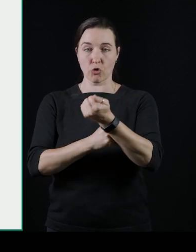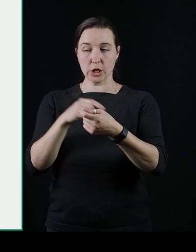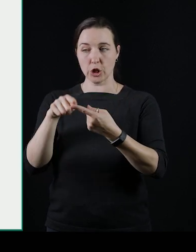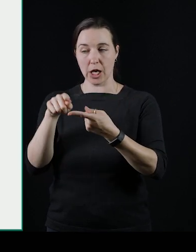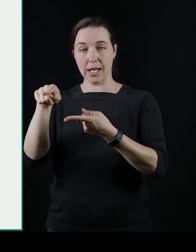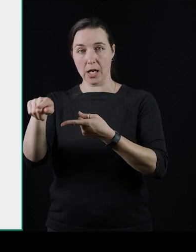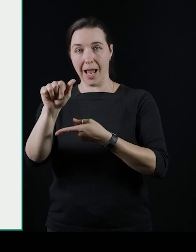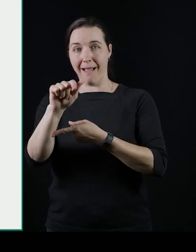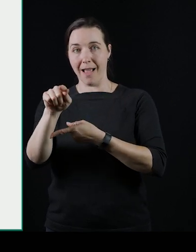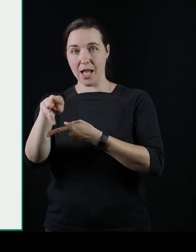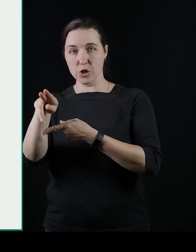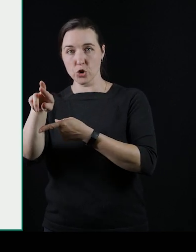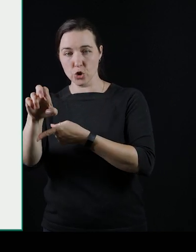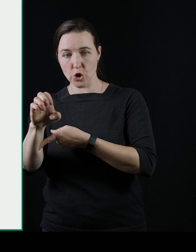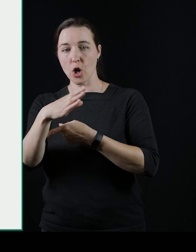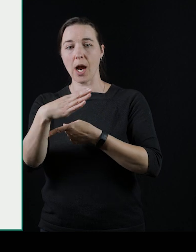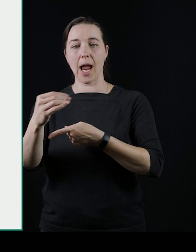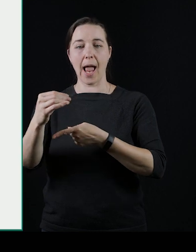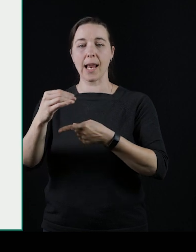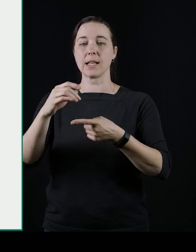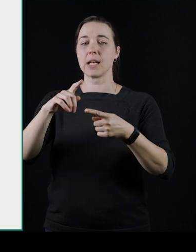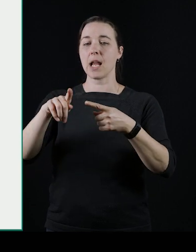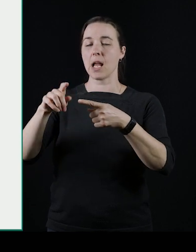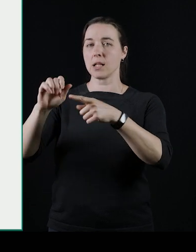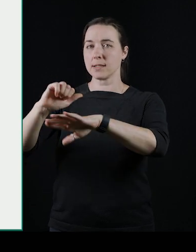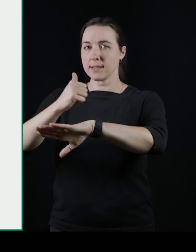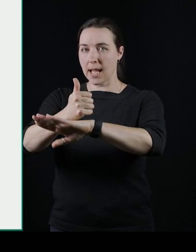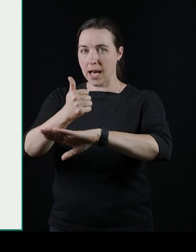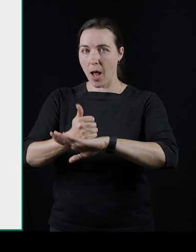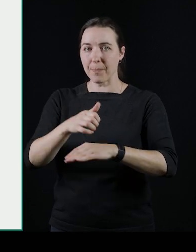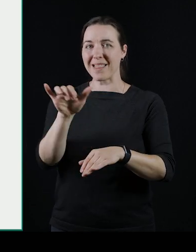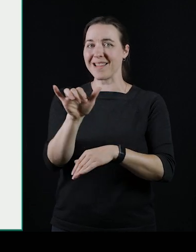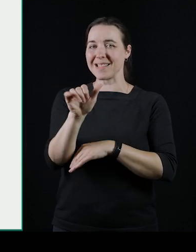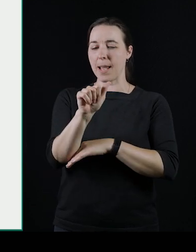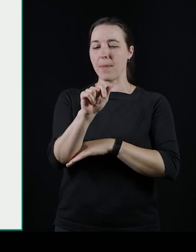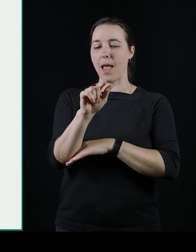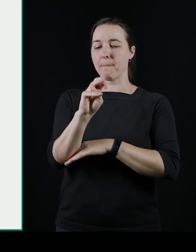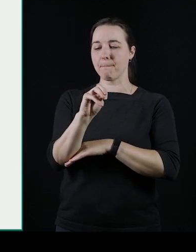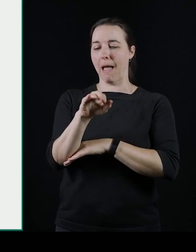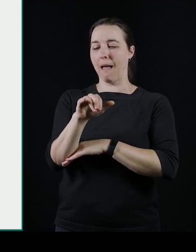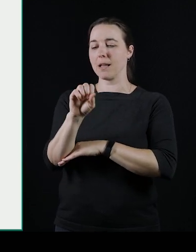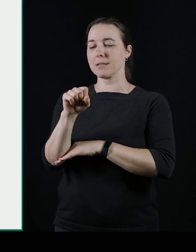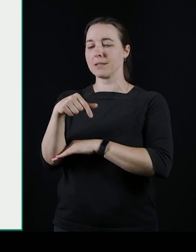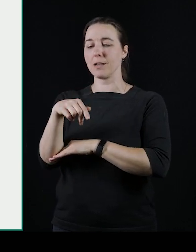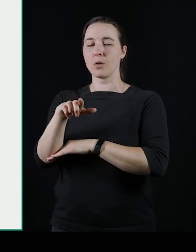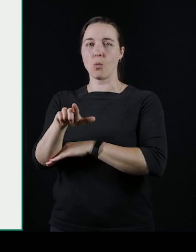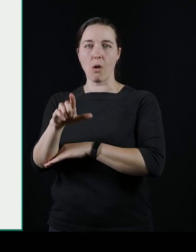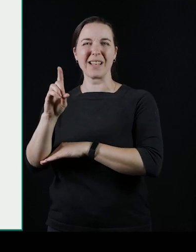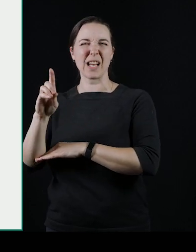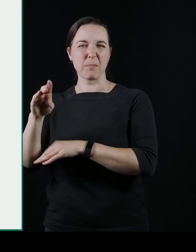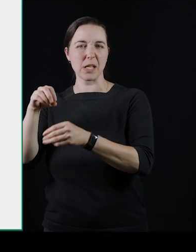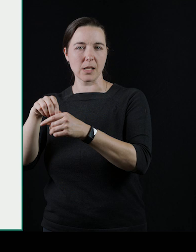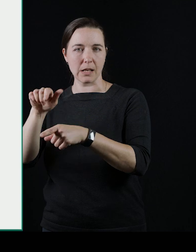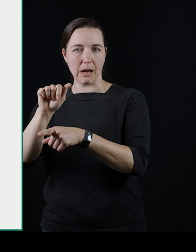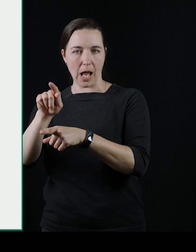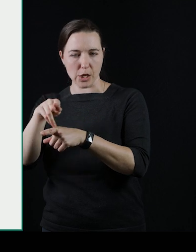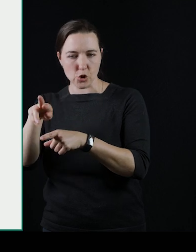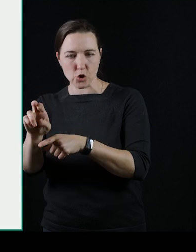both the AWS and Aurora front-end servers to the same MySQL database in Azure. So we updated our test and dev clients